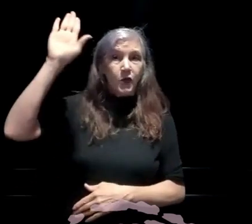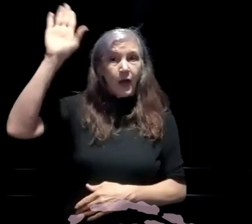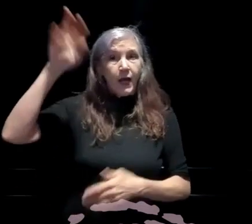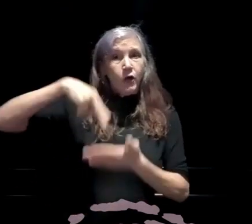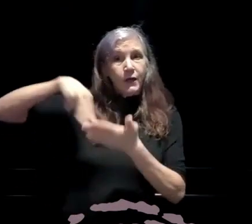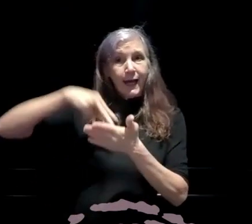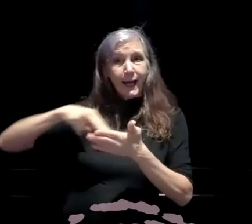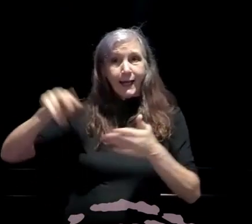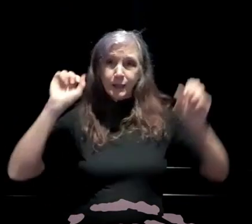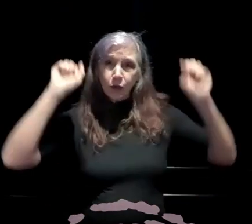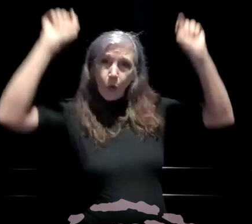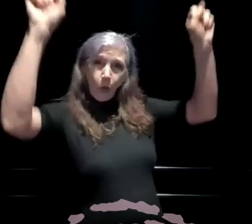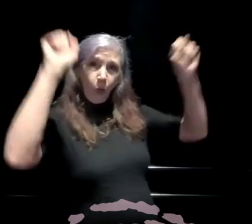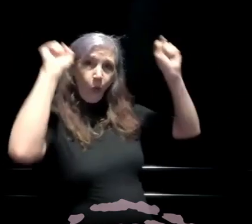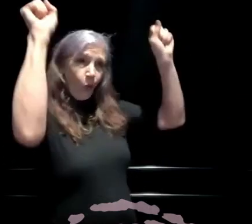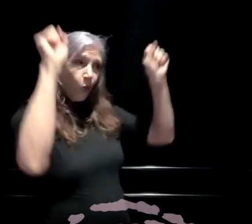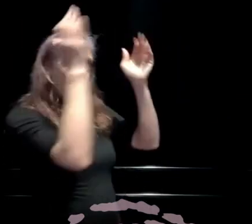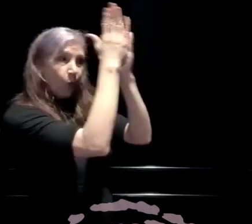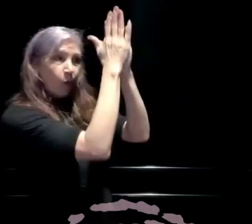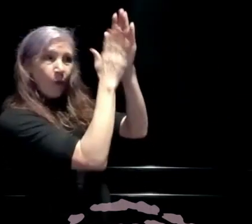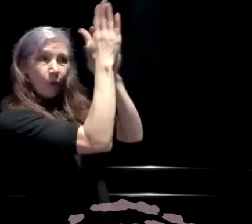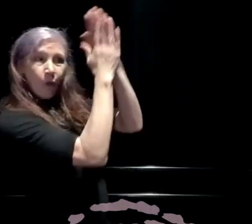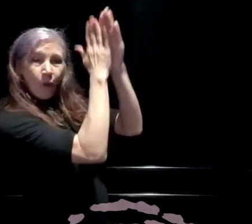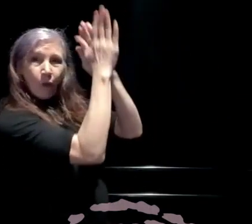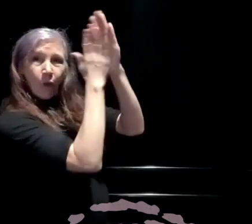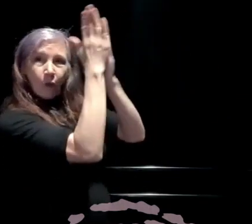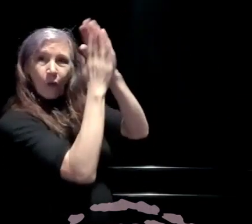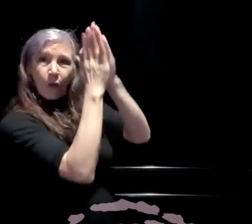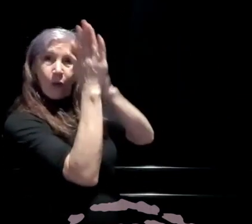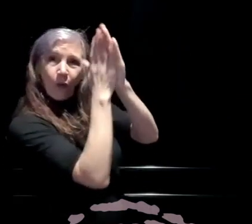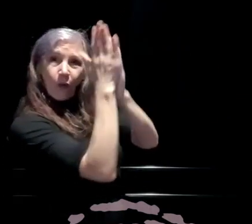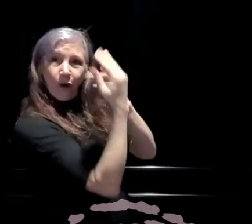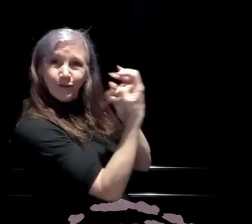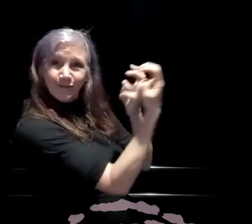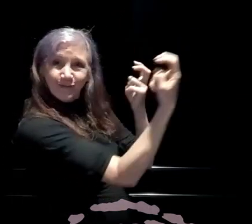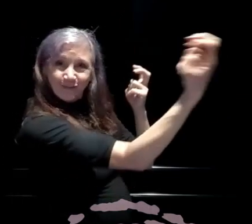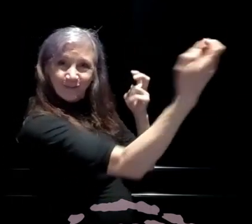You'll see them perform.